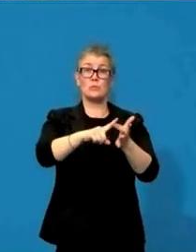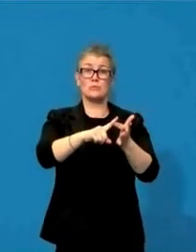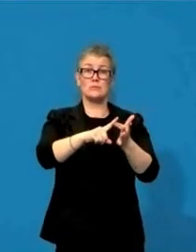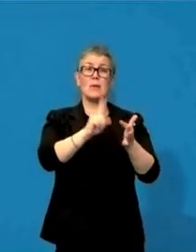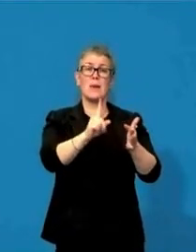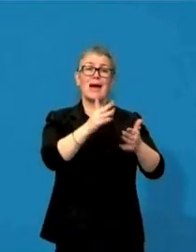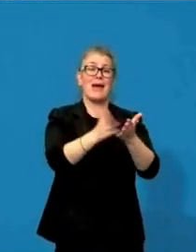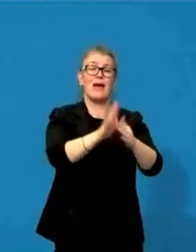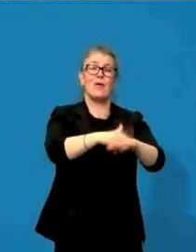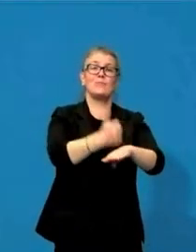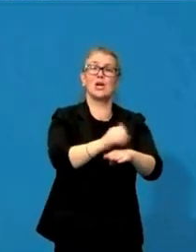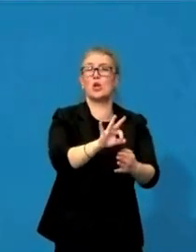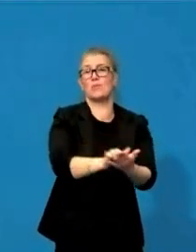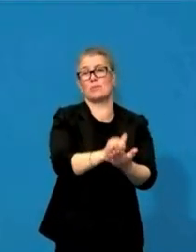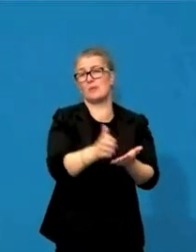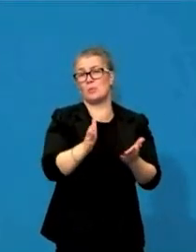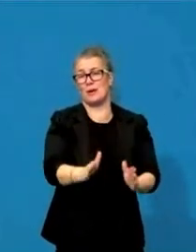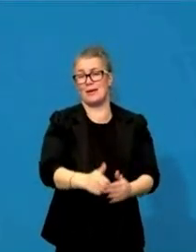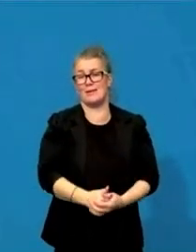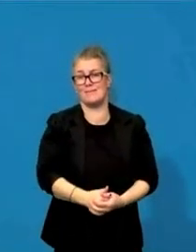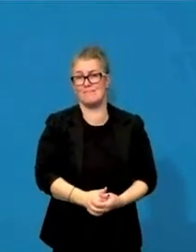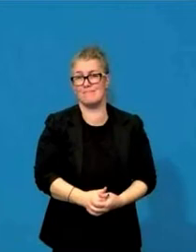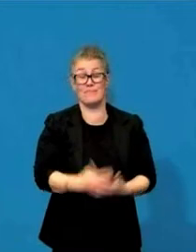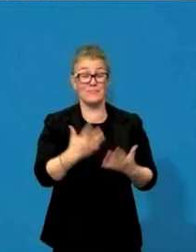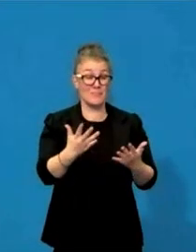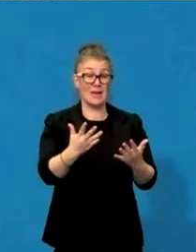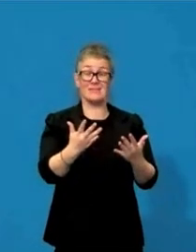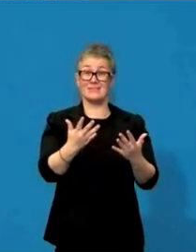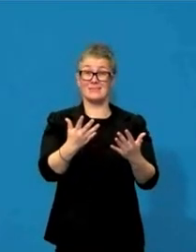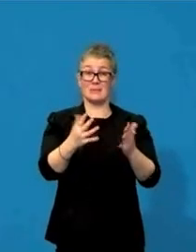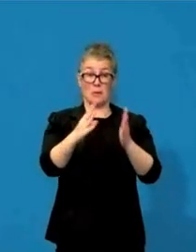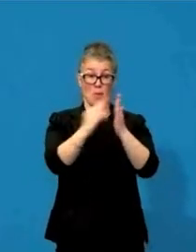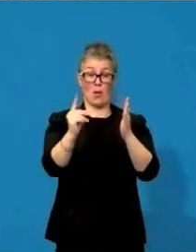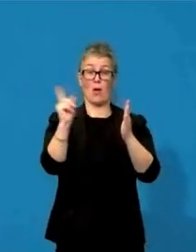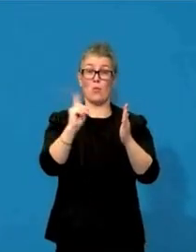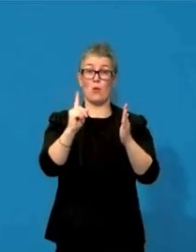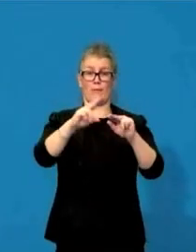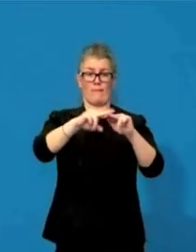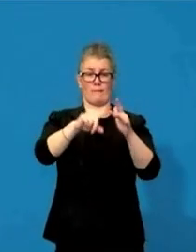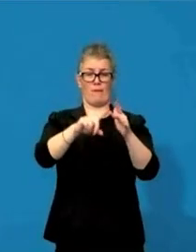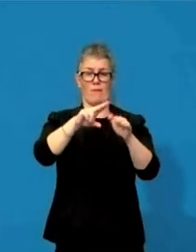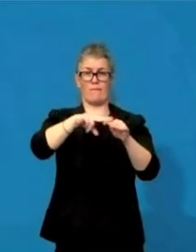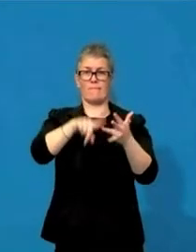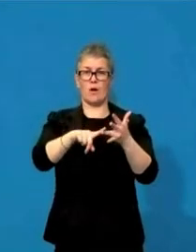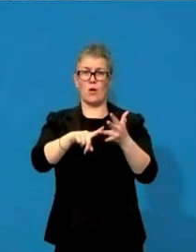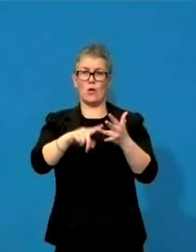And the drive-in drive-out model of service provision, or fly-in fly-out, or the